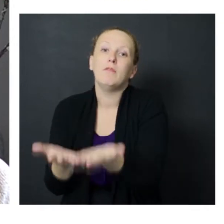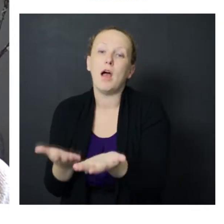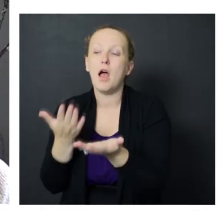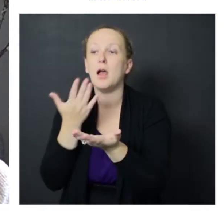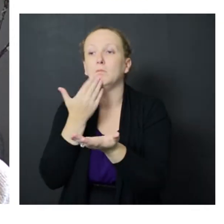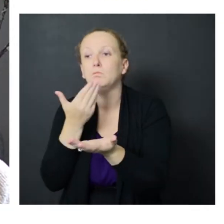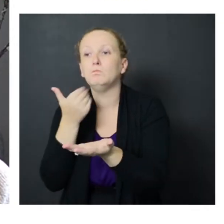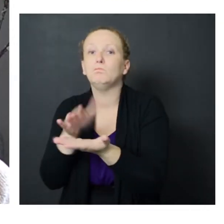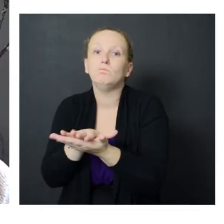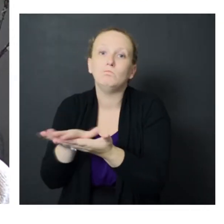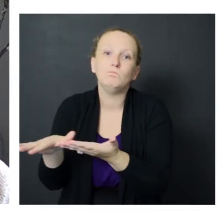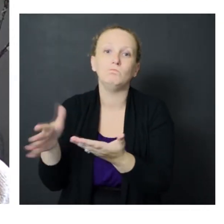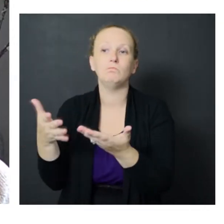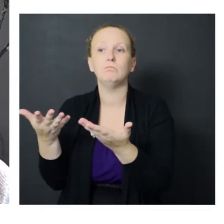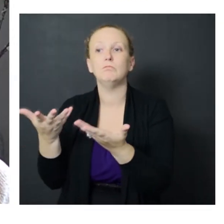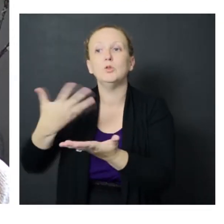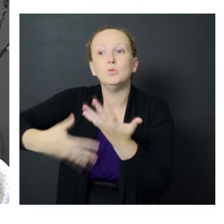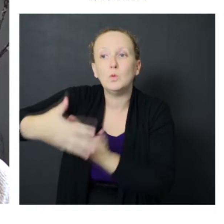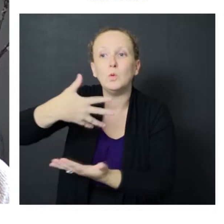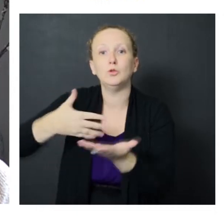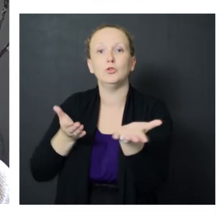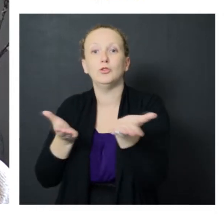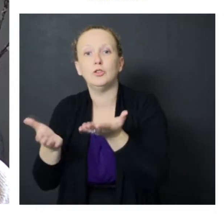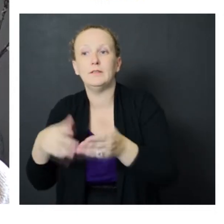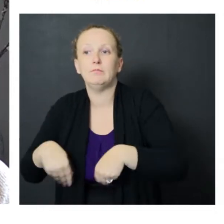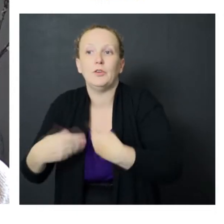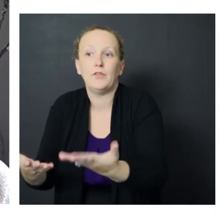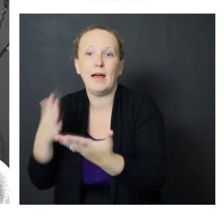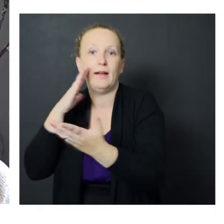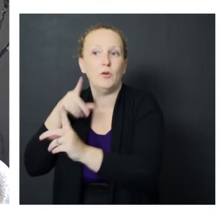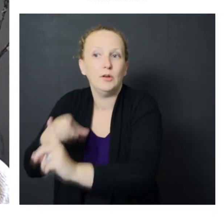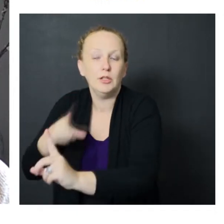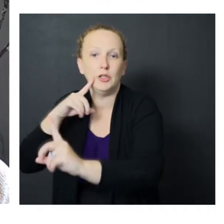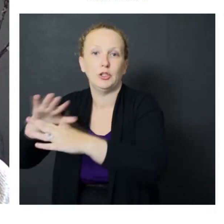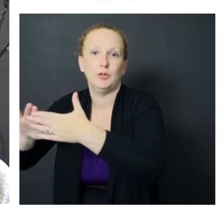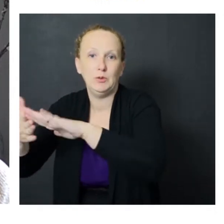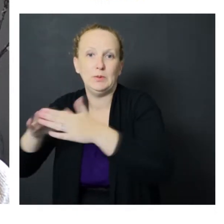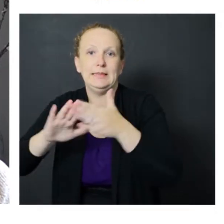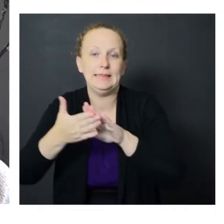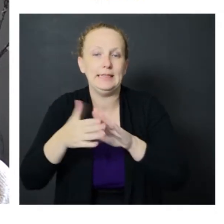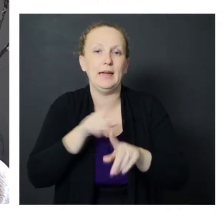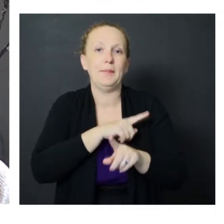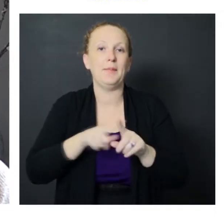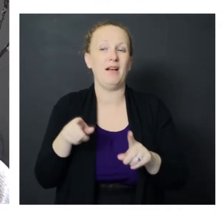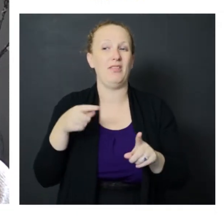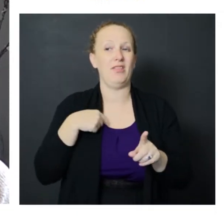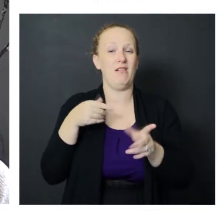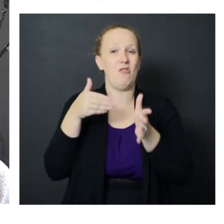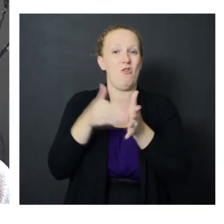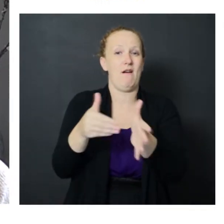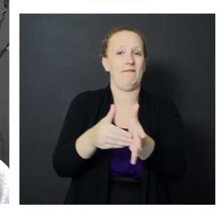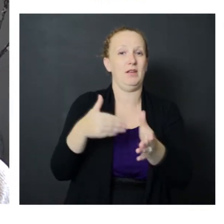they provide just to, um, to the community and mainly serve the patients and forgetting the whole